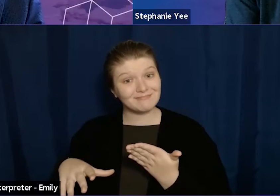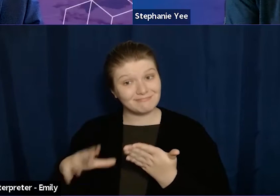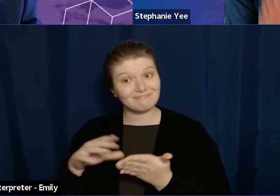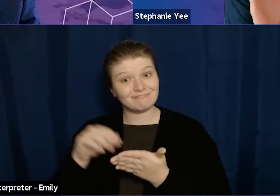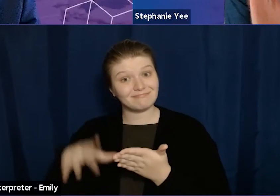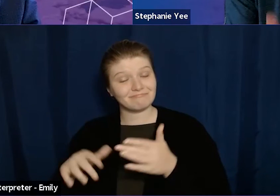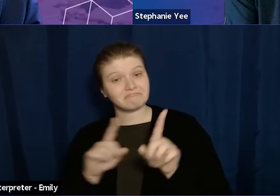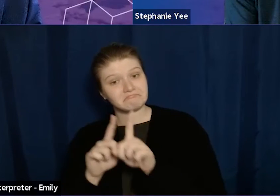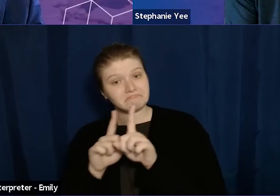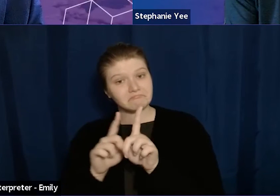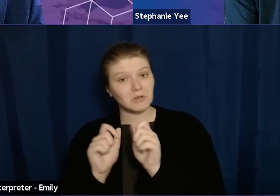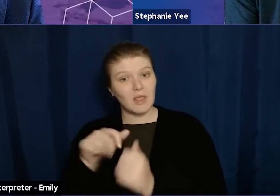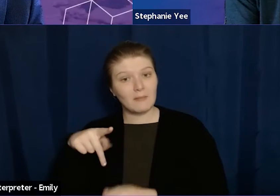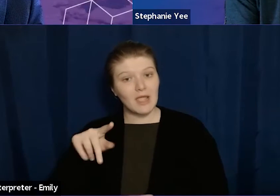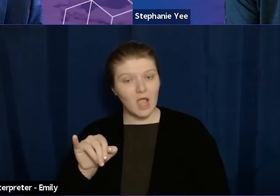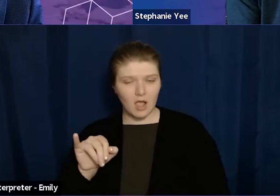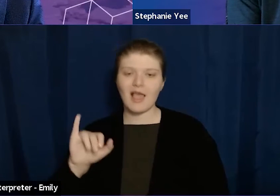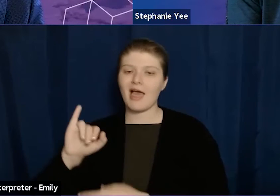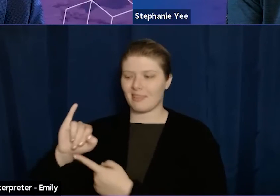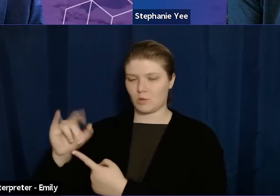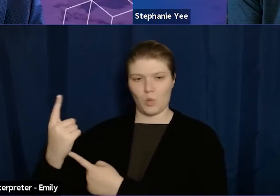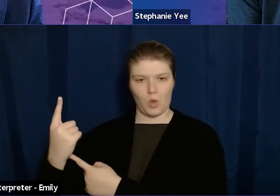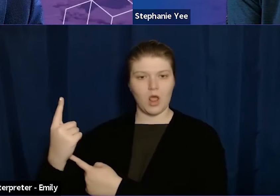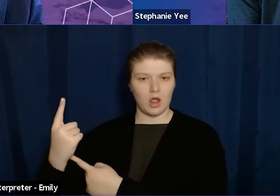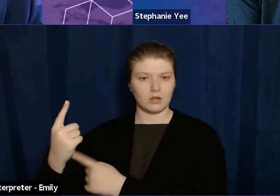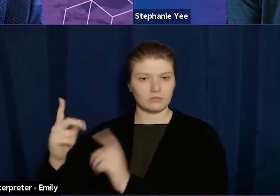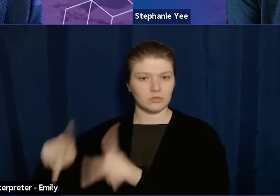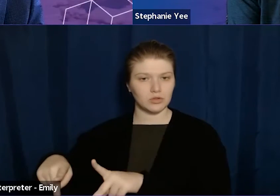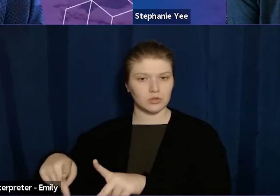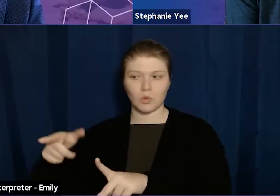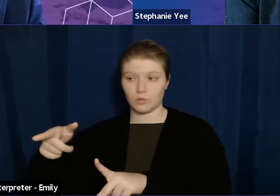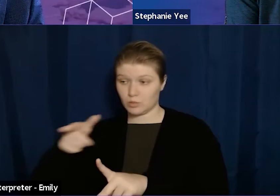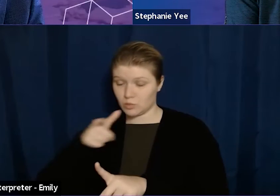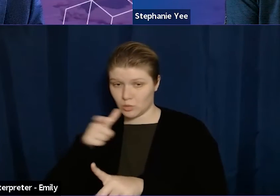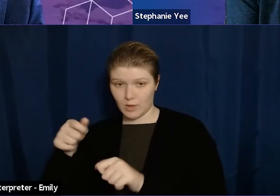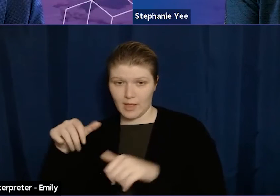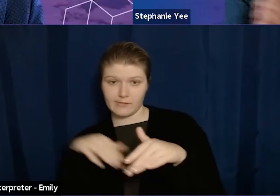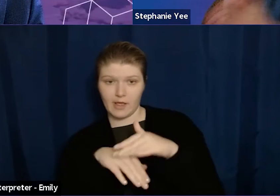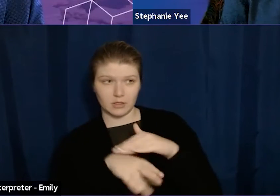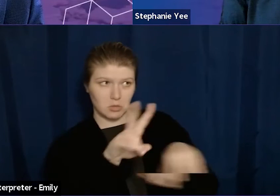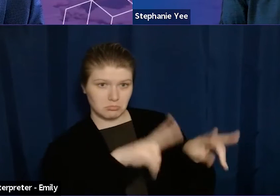So that's one individual that can have access to the proposal. It is completely separate from the sharing piece.